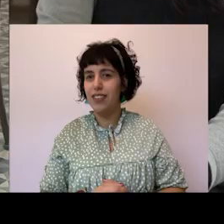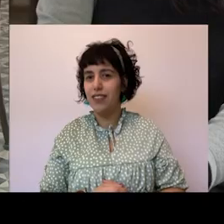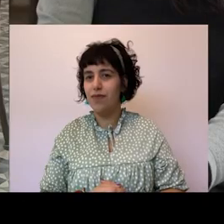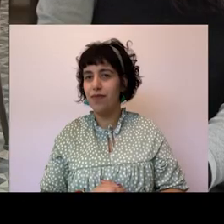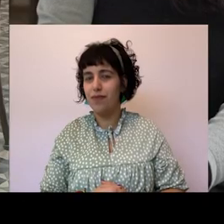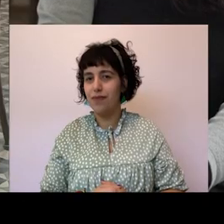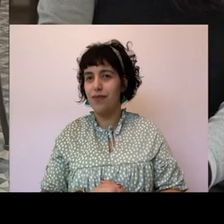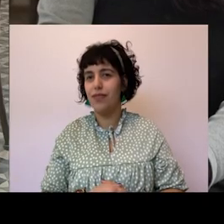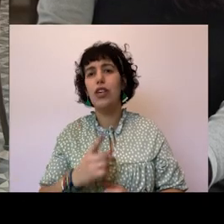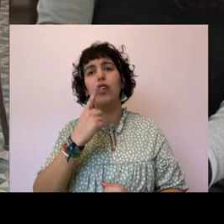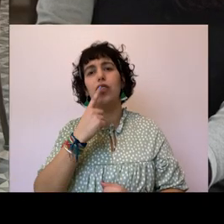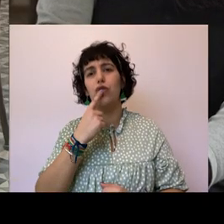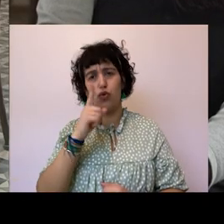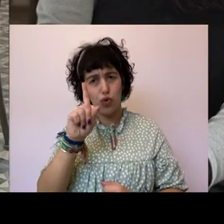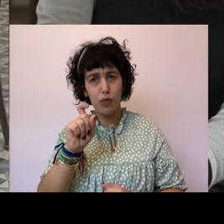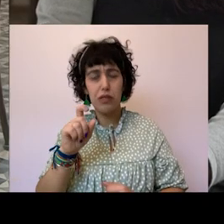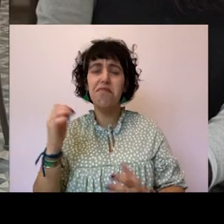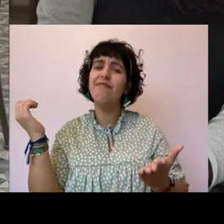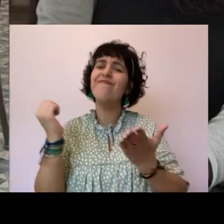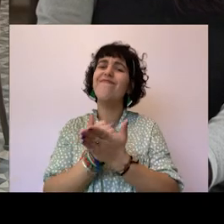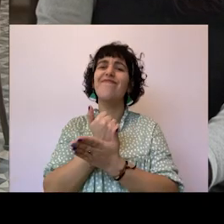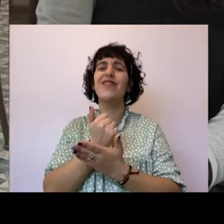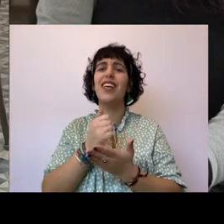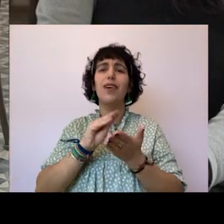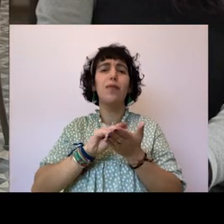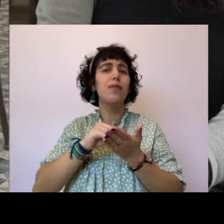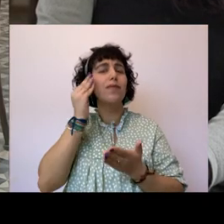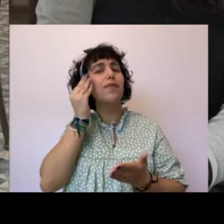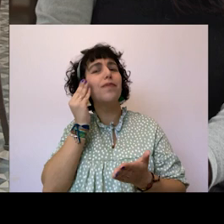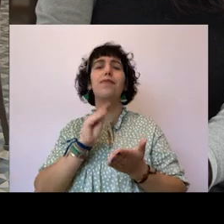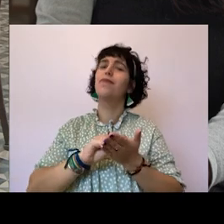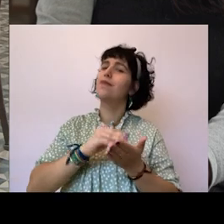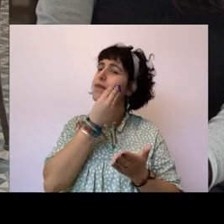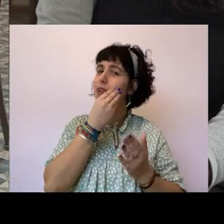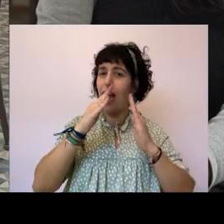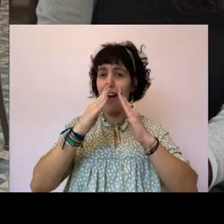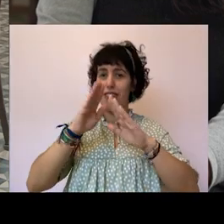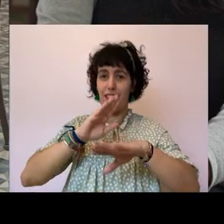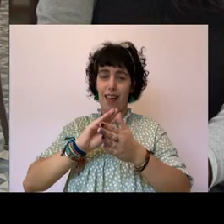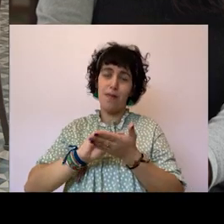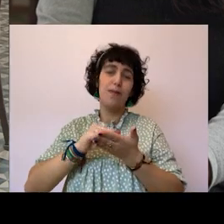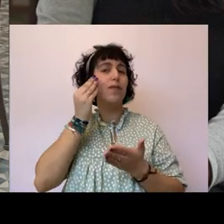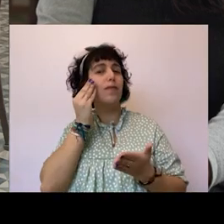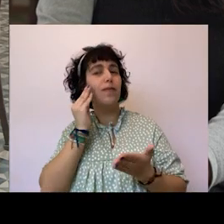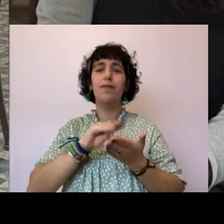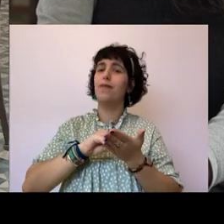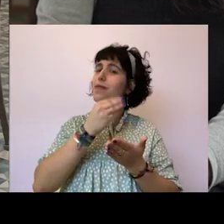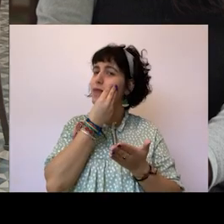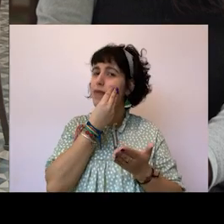You dress up somewhere, you put on makeup, you go to a place So in that place, it will be an incident for you